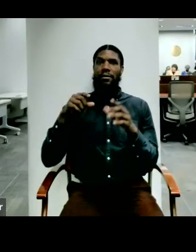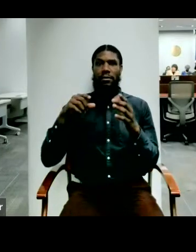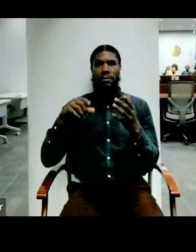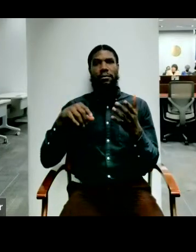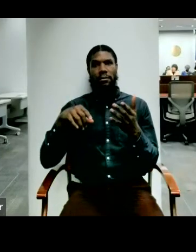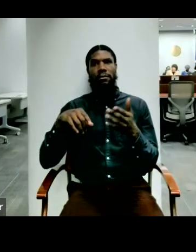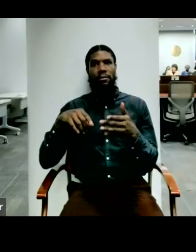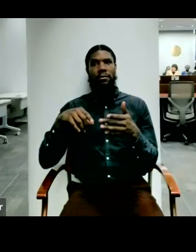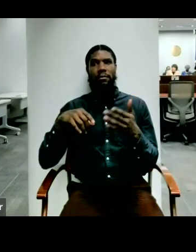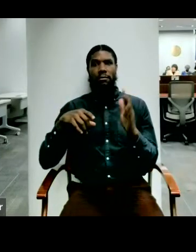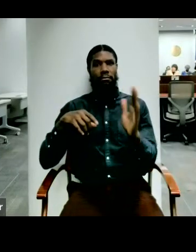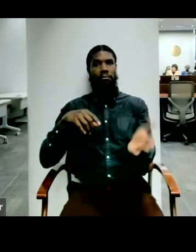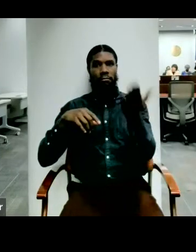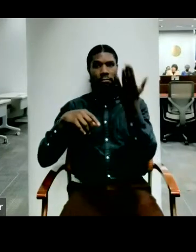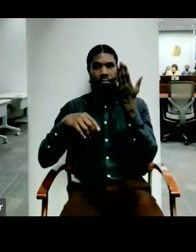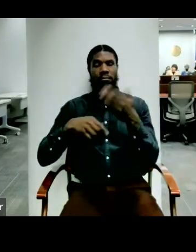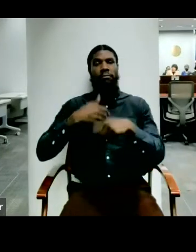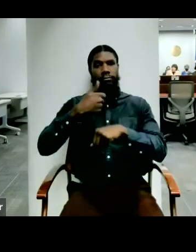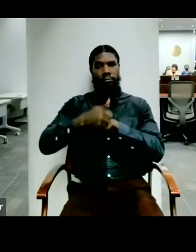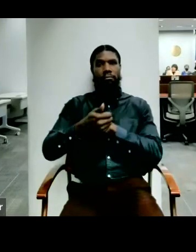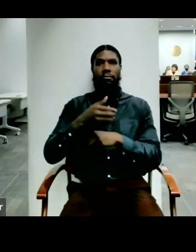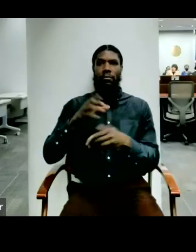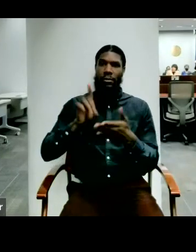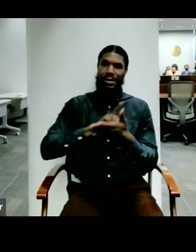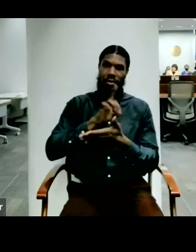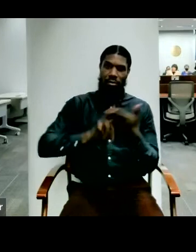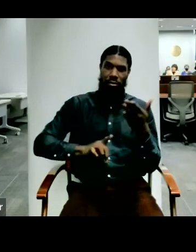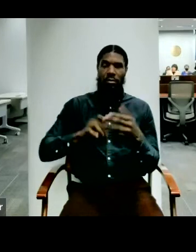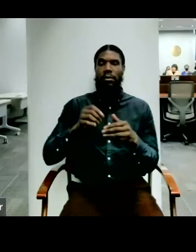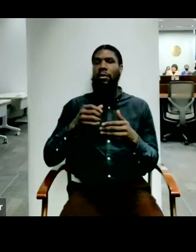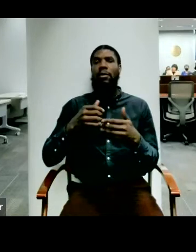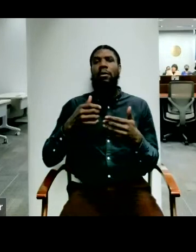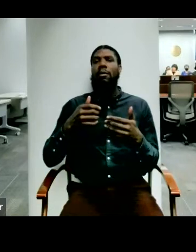discrimination forward, um out of all the issues you raise what is the most important